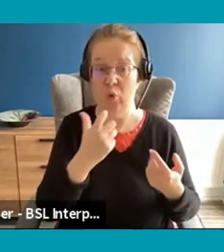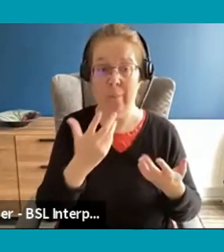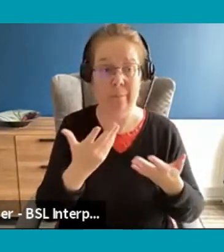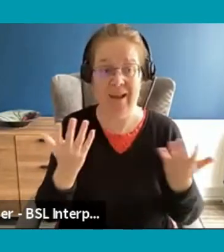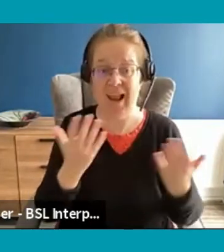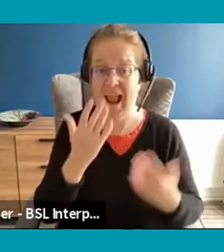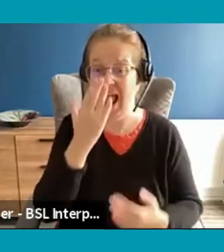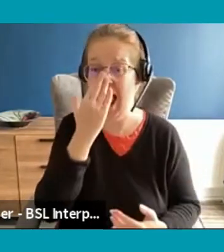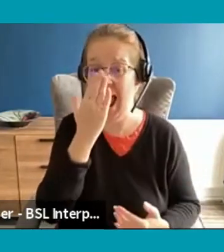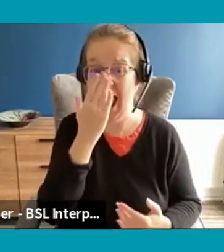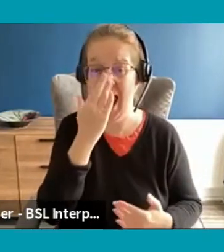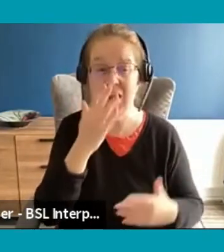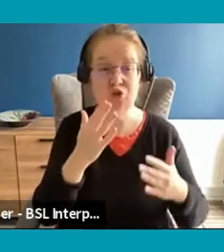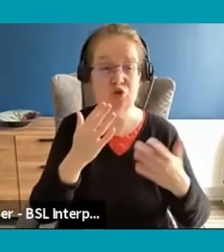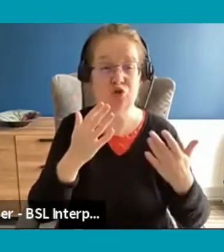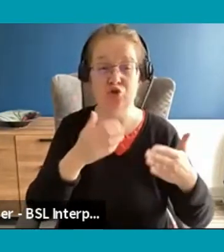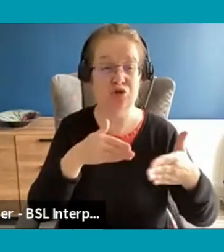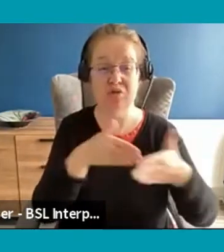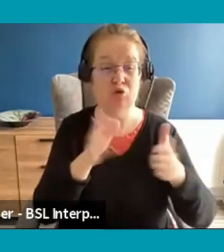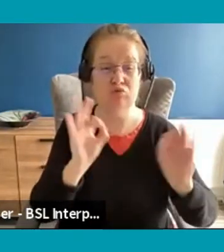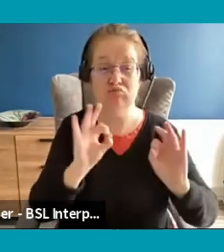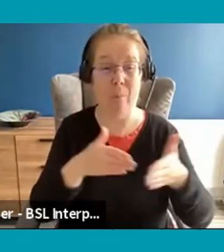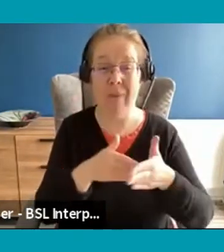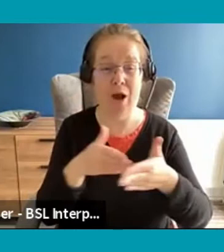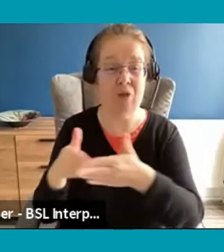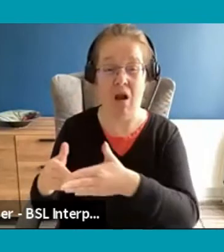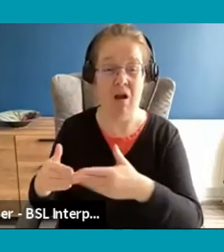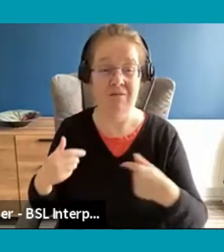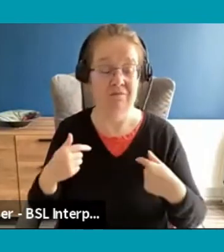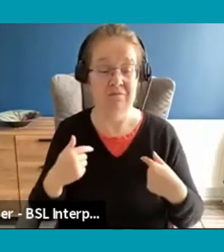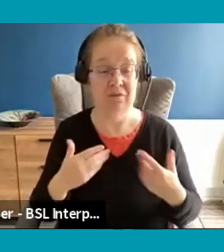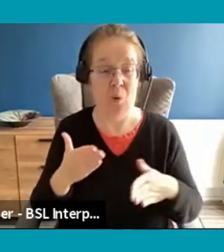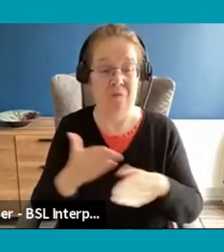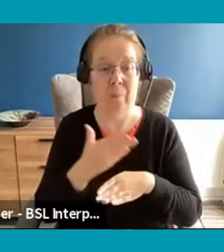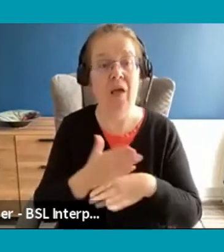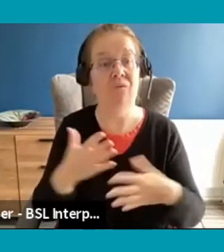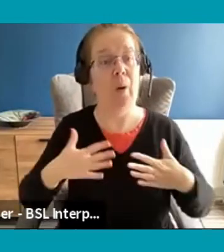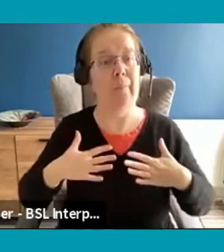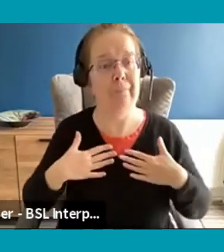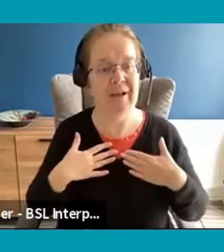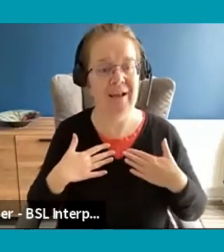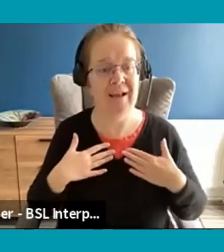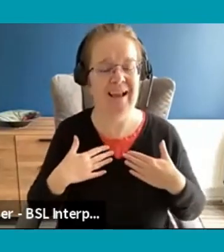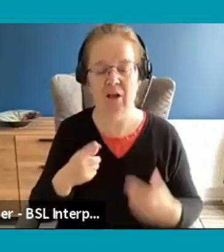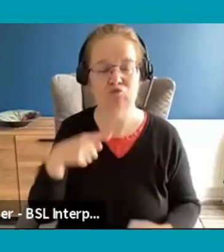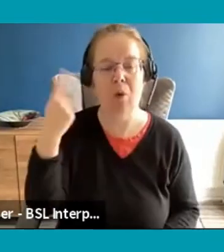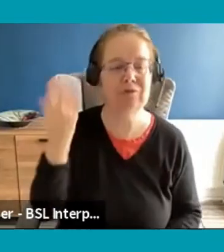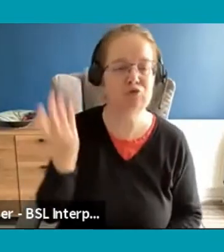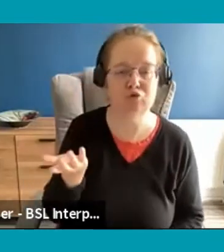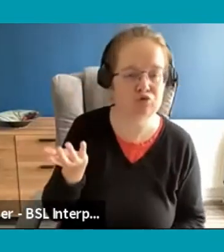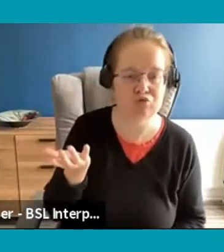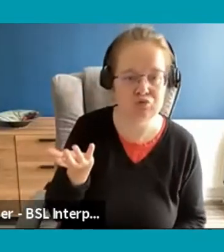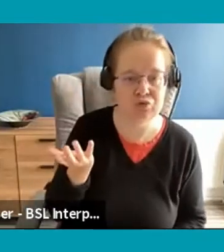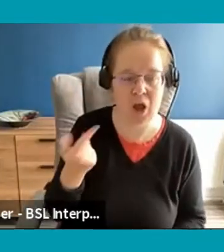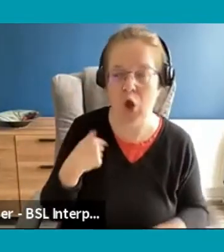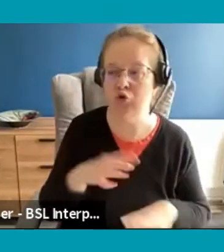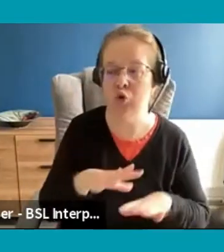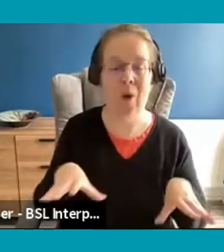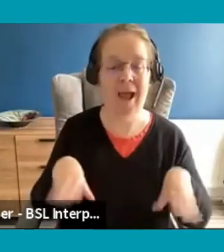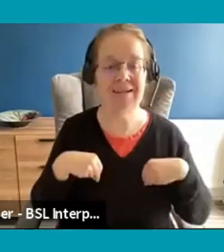There's no barriers to employment. Is it right? So to me, it's a nonsense. I don't, I don't. I don't accept anything. It's you know,